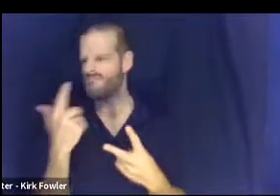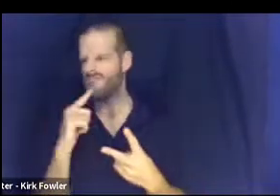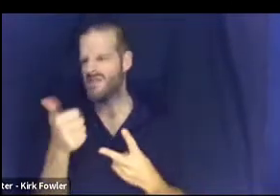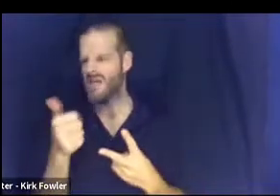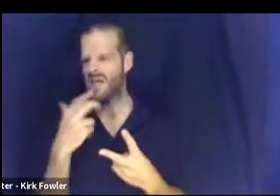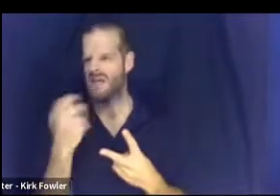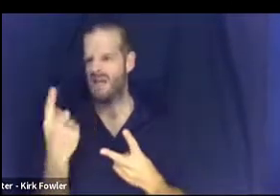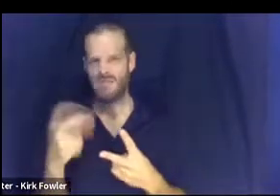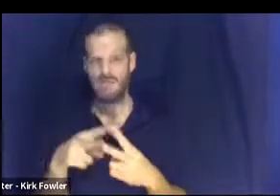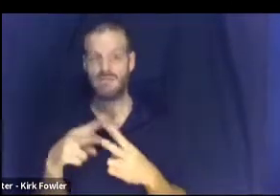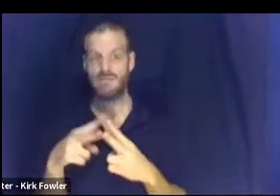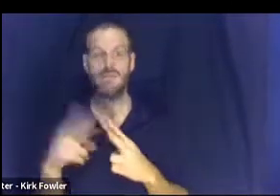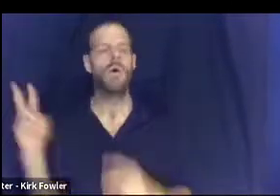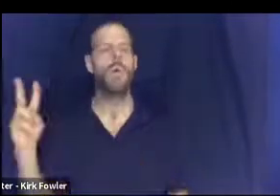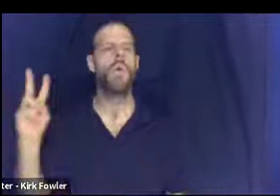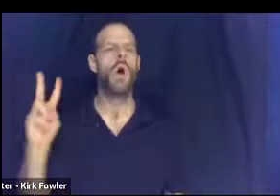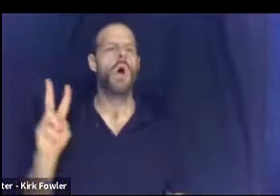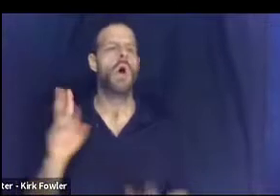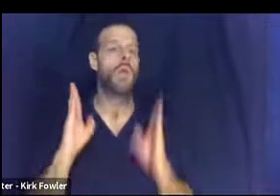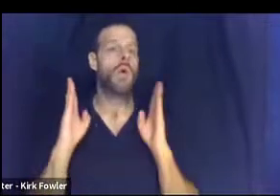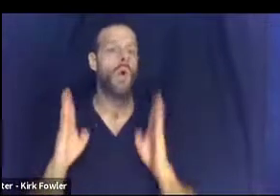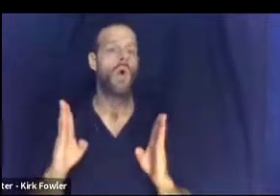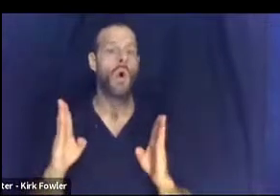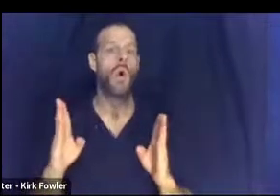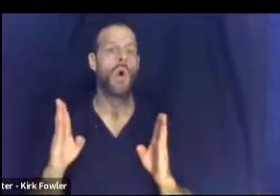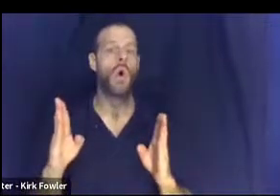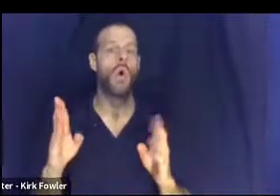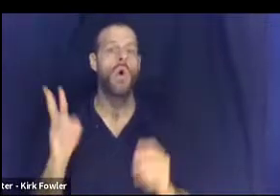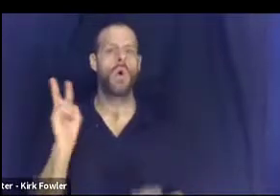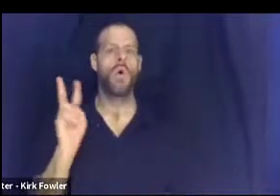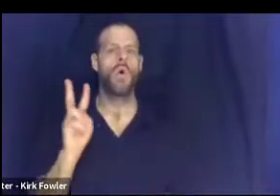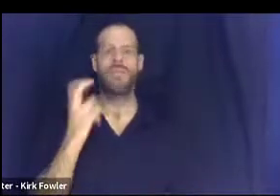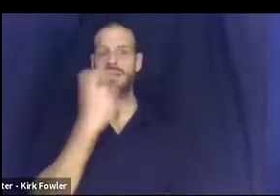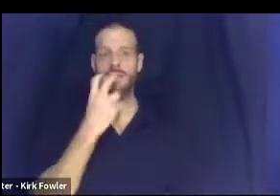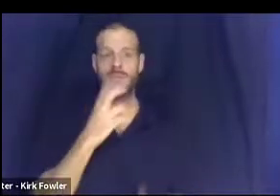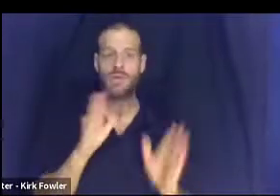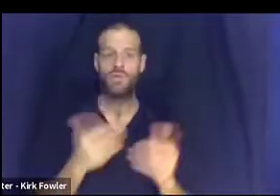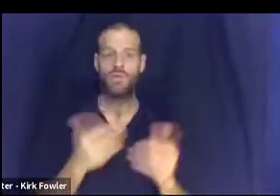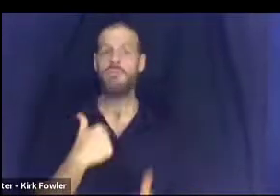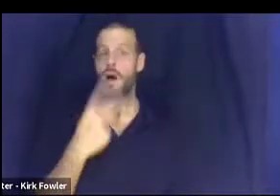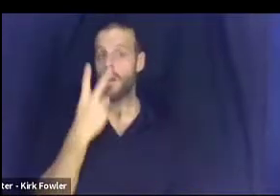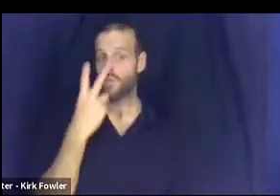walking down the hallway, walking past the speech room. And I saw one of them pointed at the symbol and said,